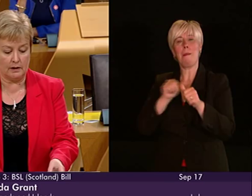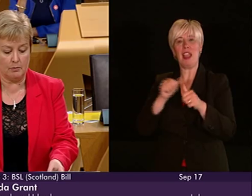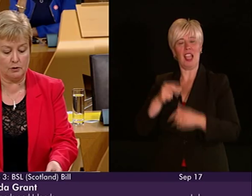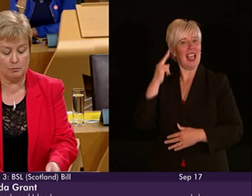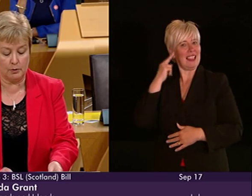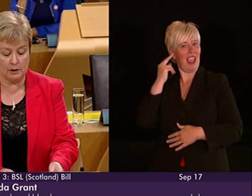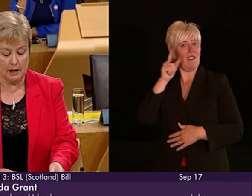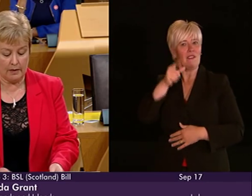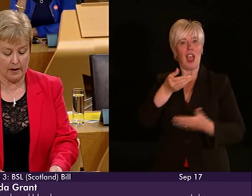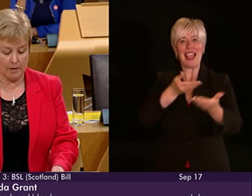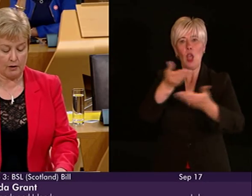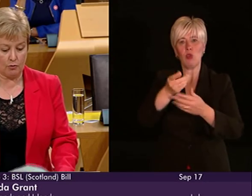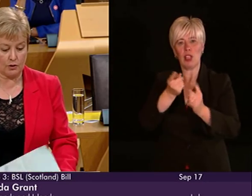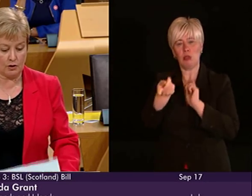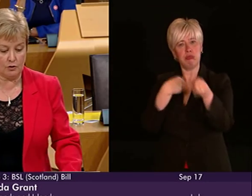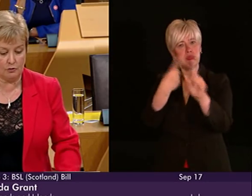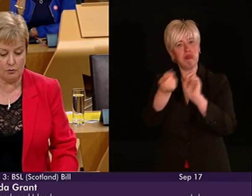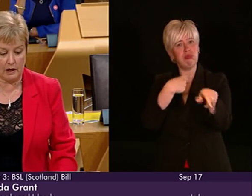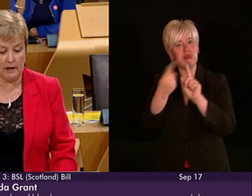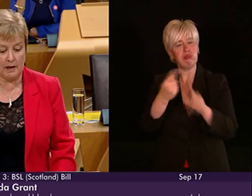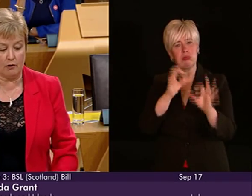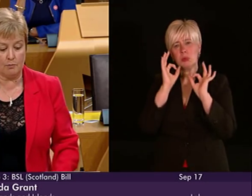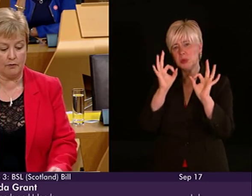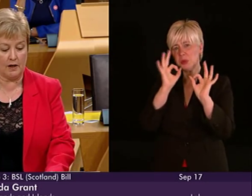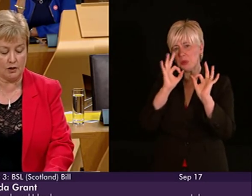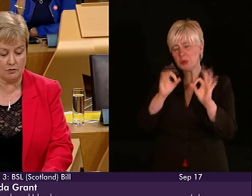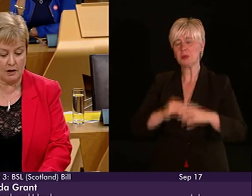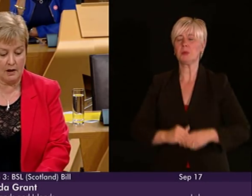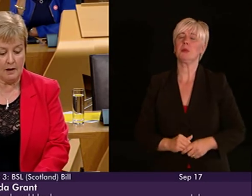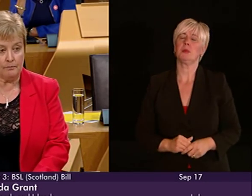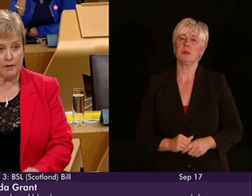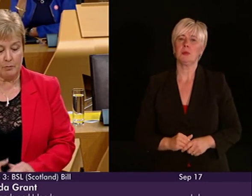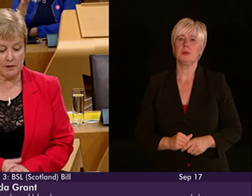involved and can put them across to health professionals.